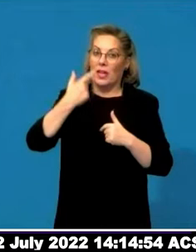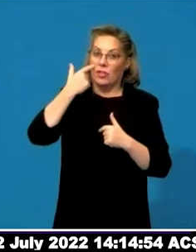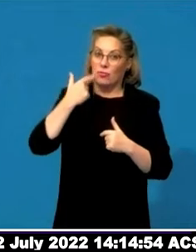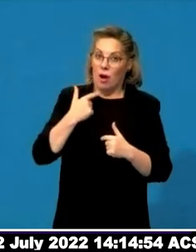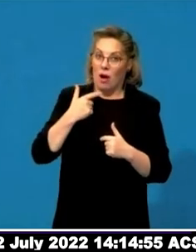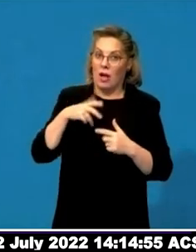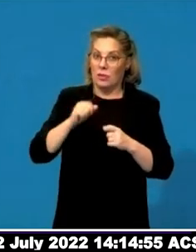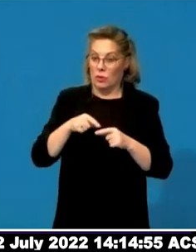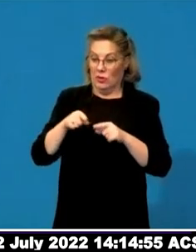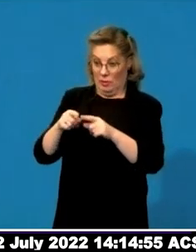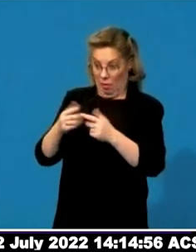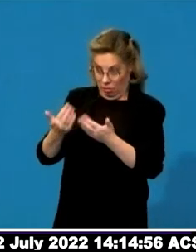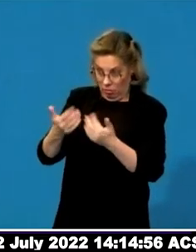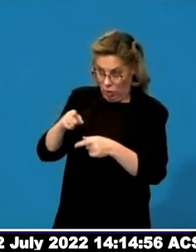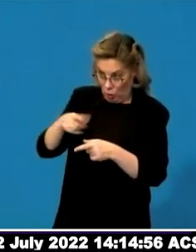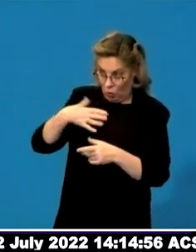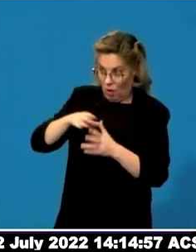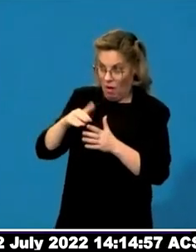to get people on to the NDIS.